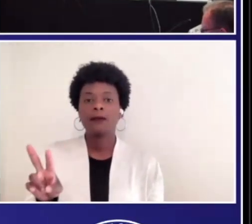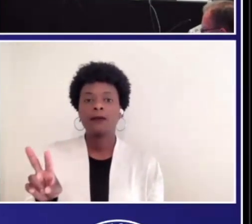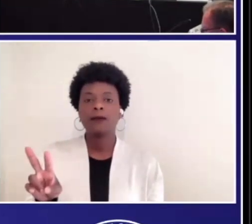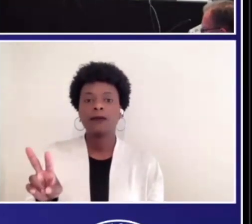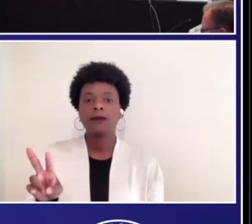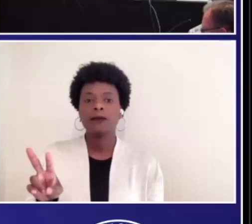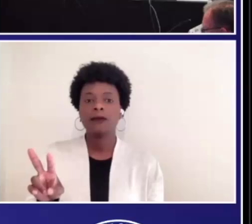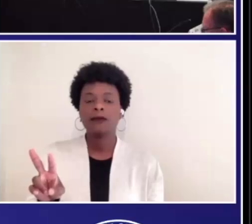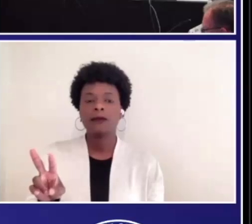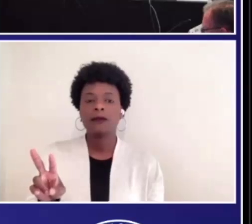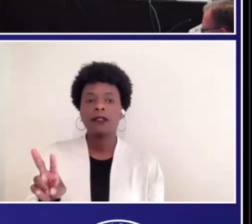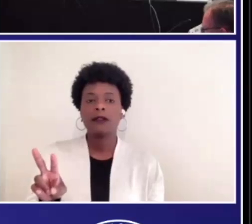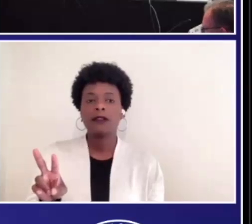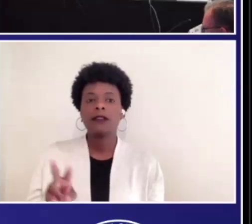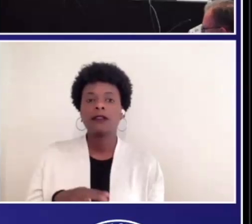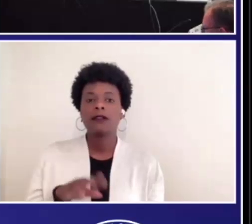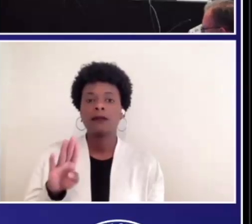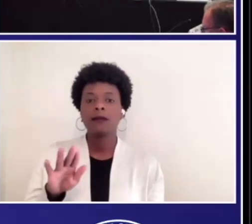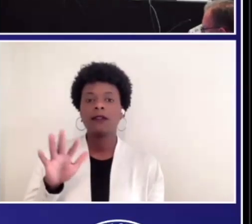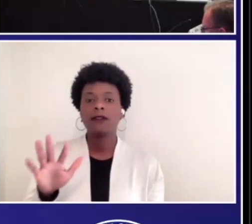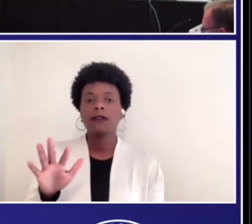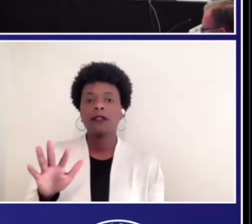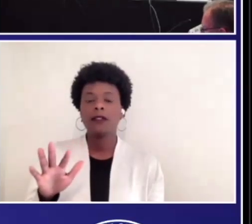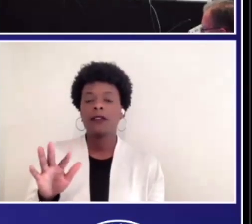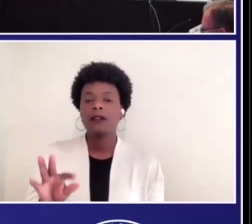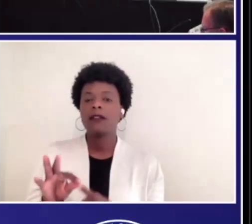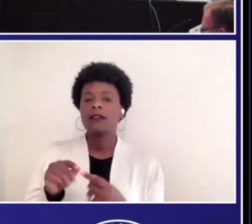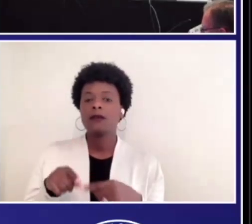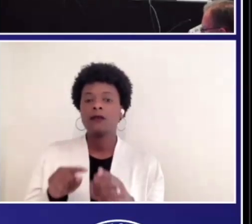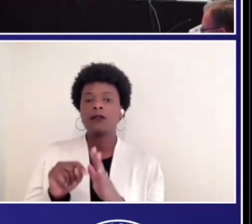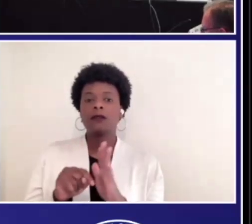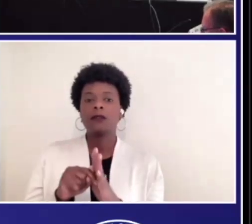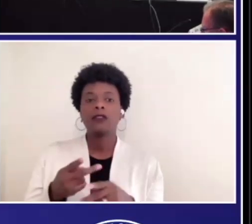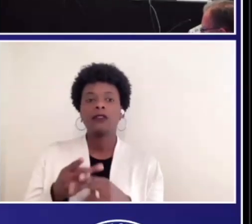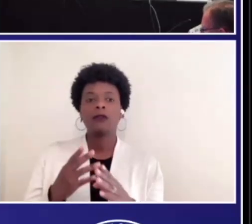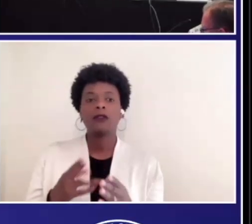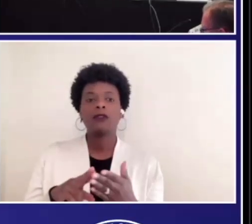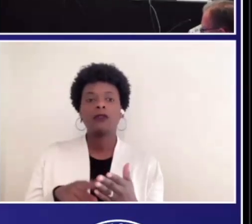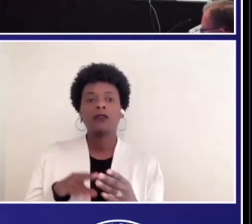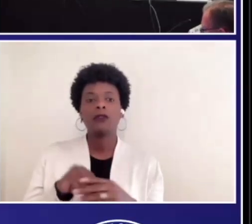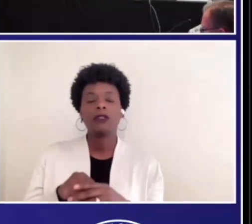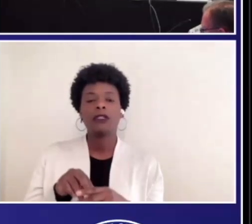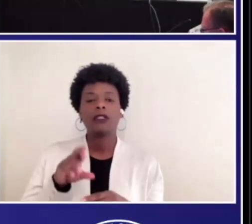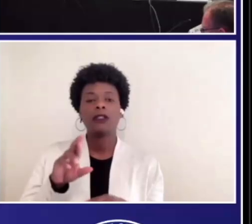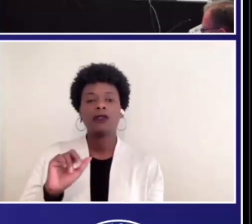In Romanette five, except during periods of borrowers enrolled in the Repayment Assistance Plan under 685.209.